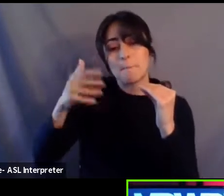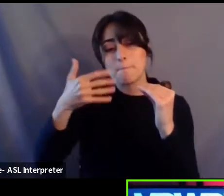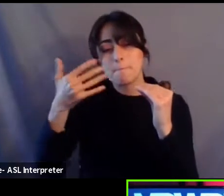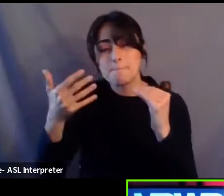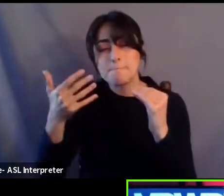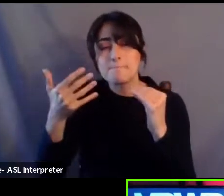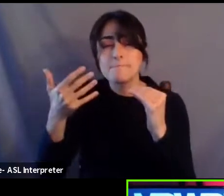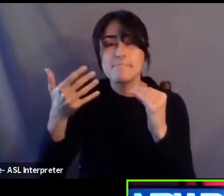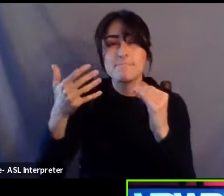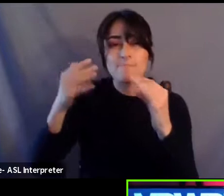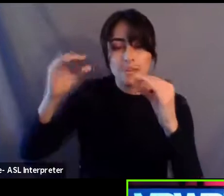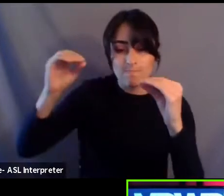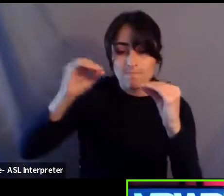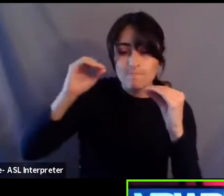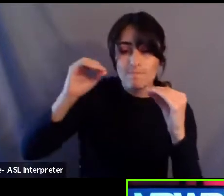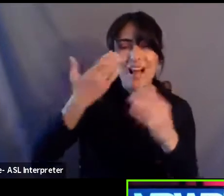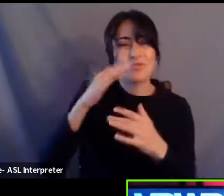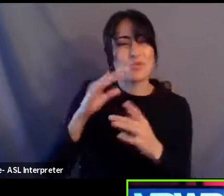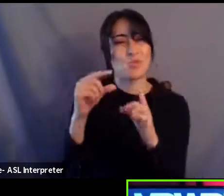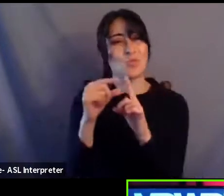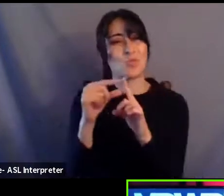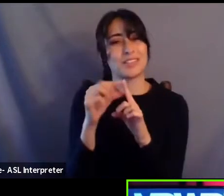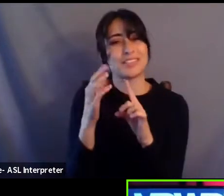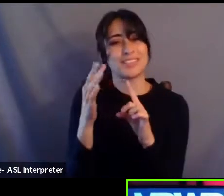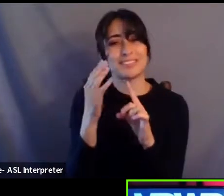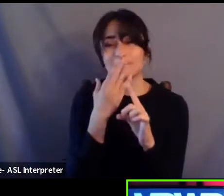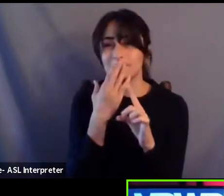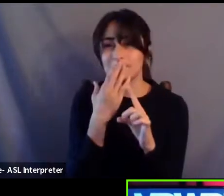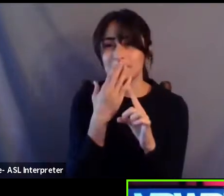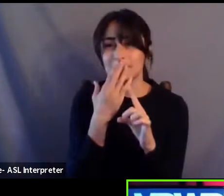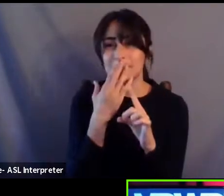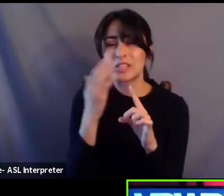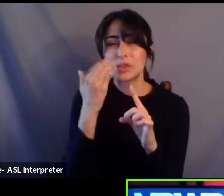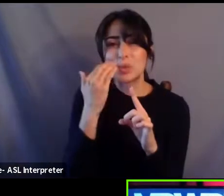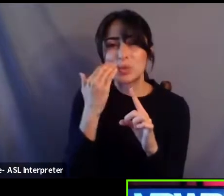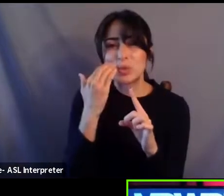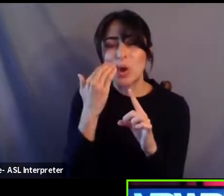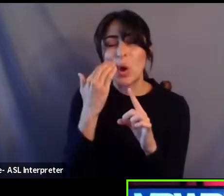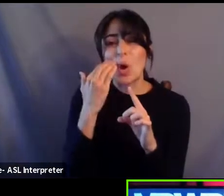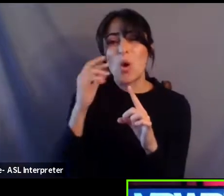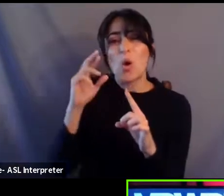I don't know what the term is but I had internalized racism which I still have to this day